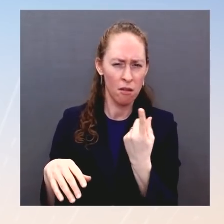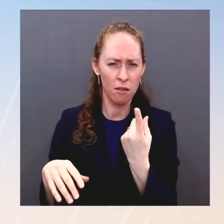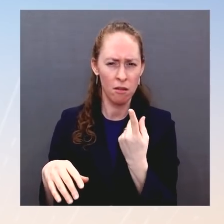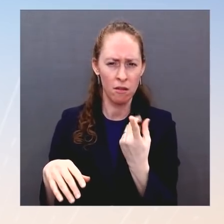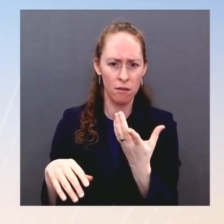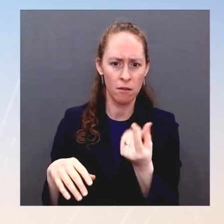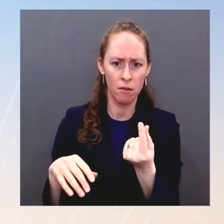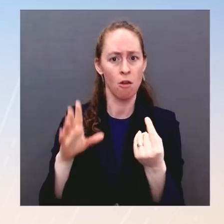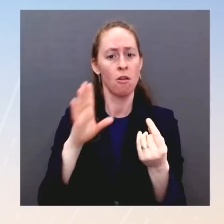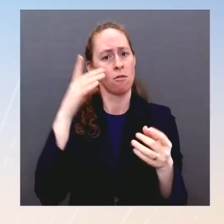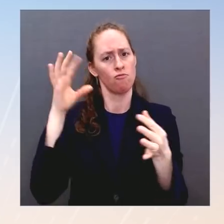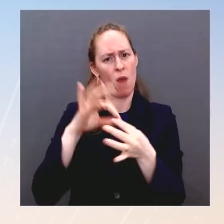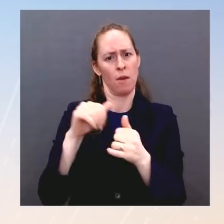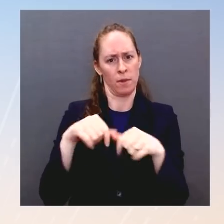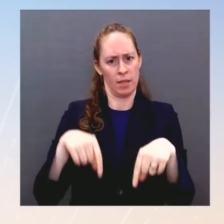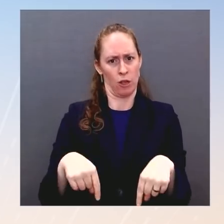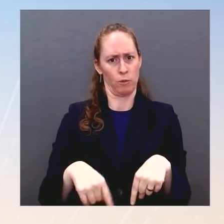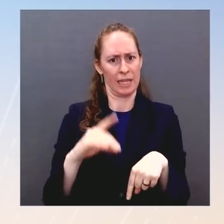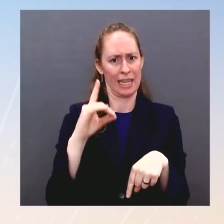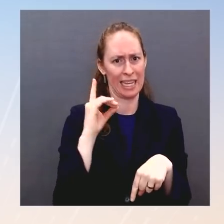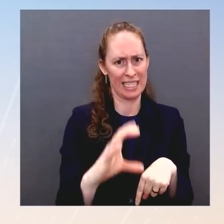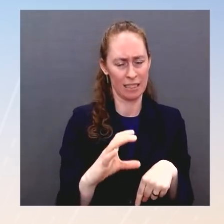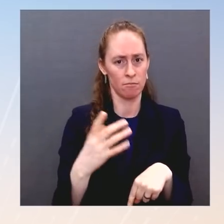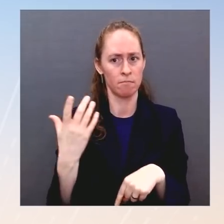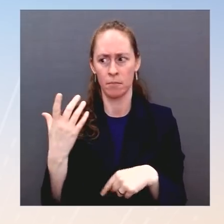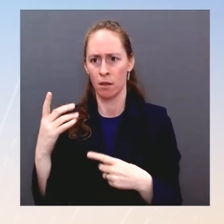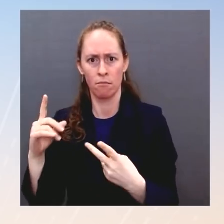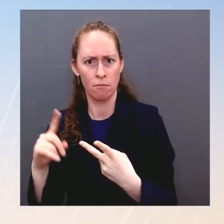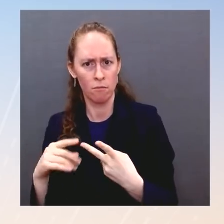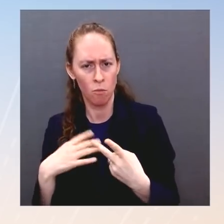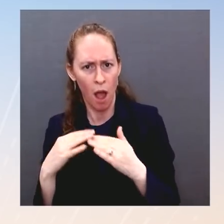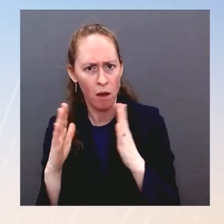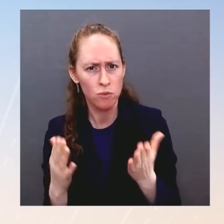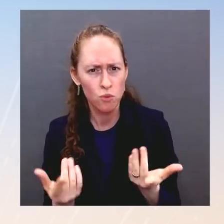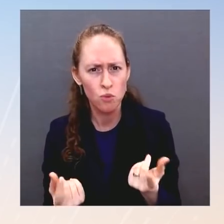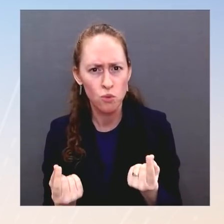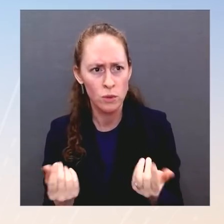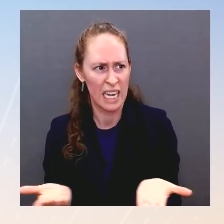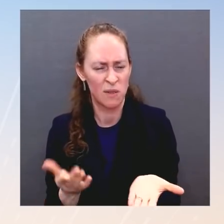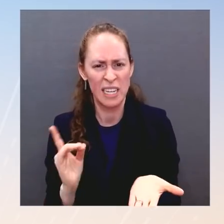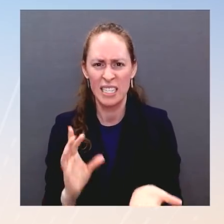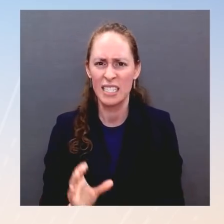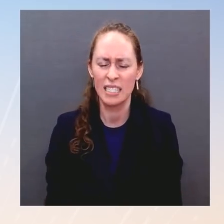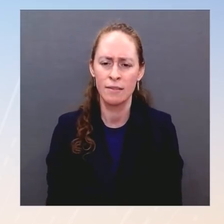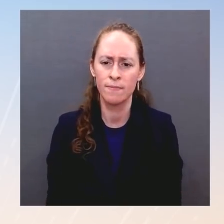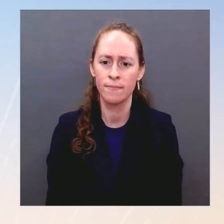Ms. Psaki: Sure. Well, we are evaluating our protocols. Obviously, this guidance is just going out now as we speak.